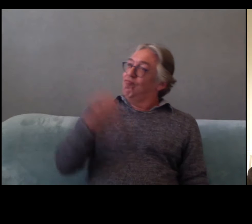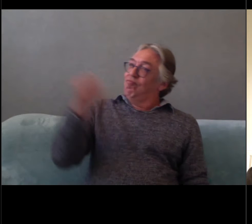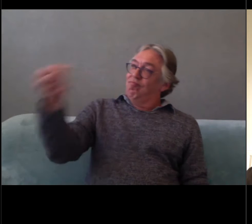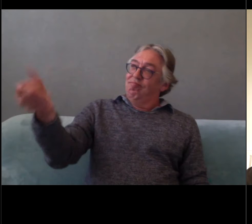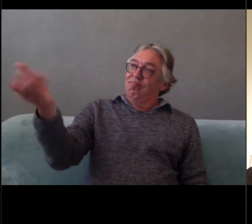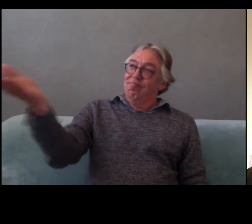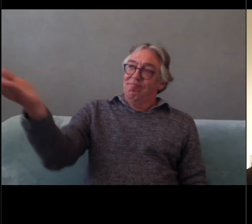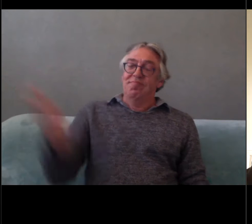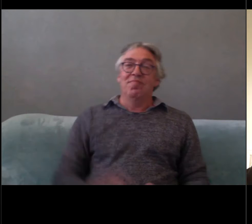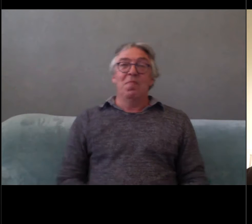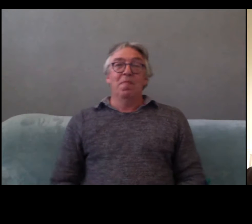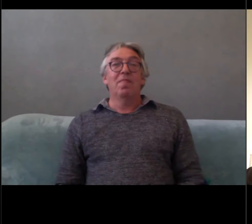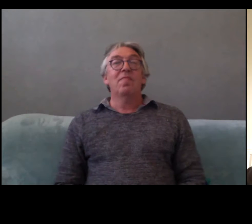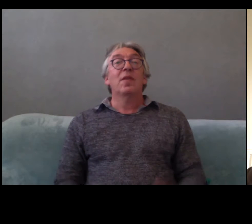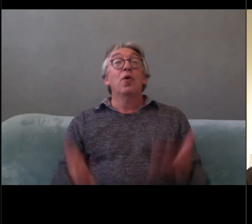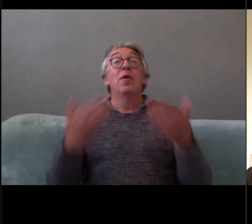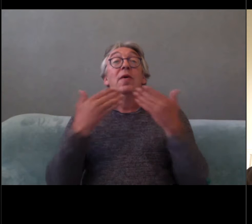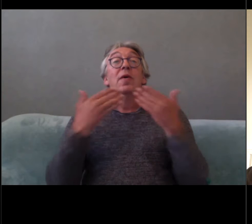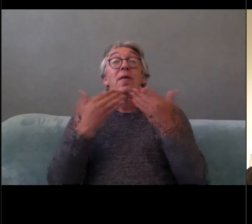Thank you Javier.